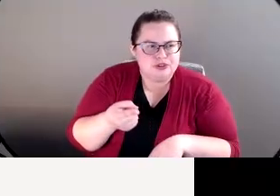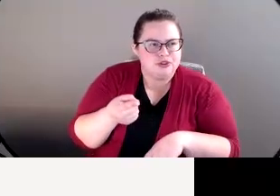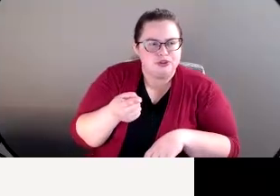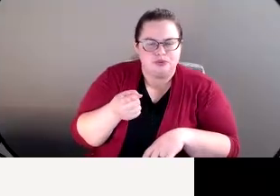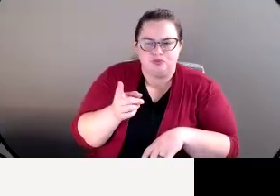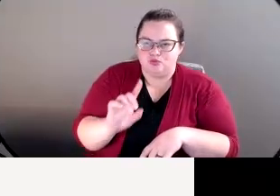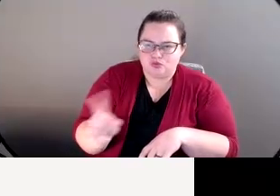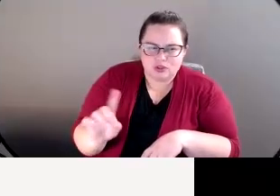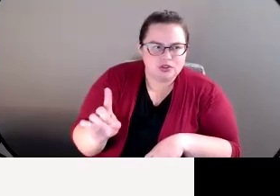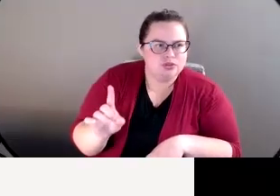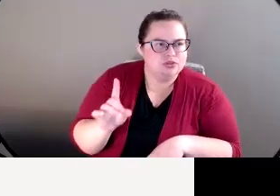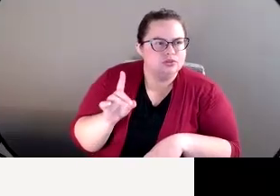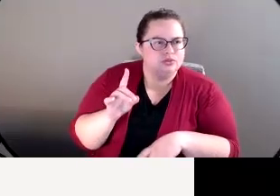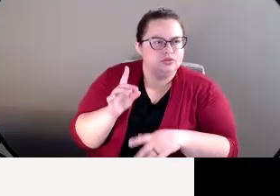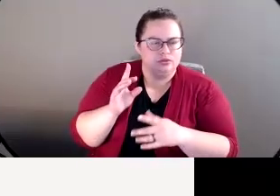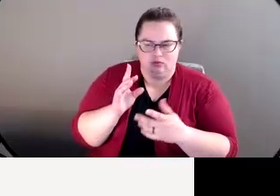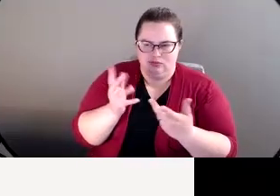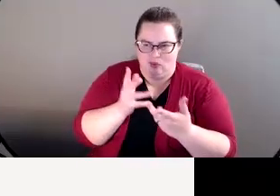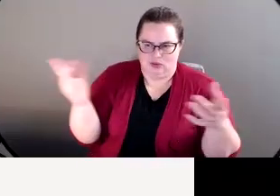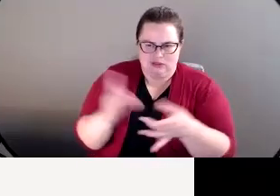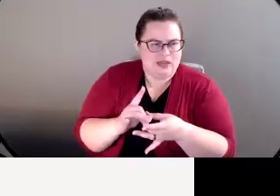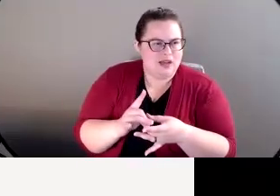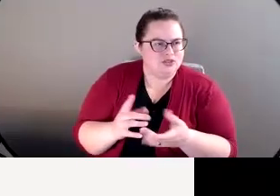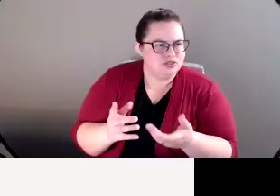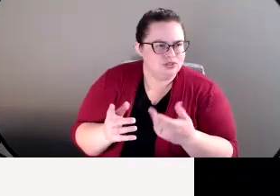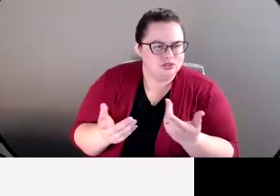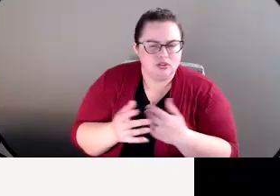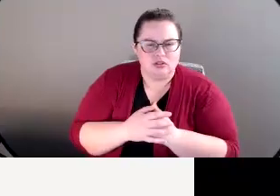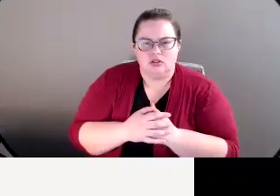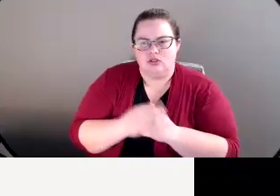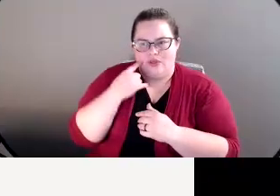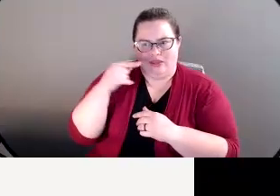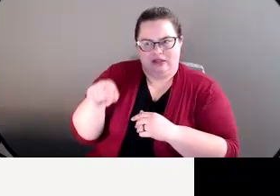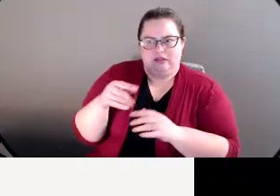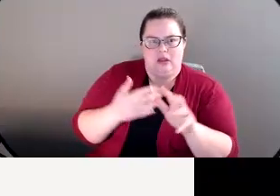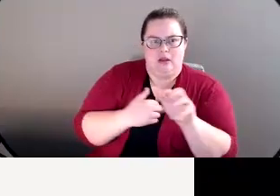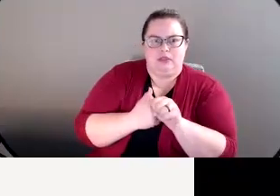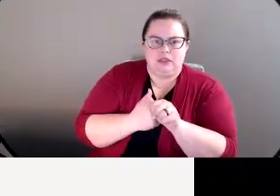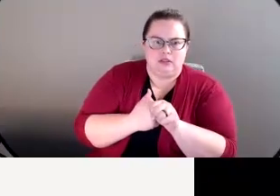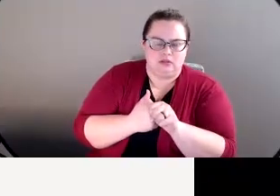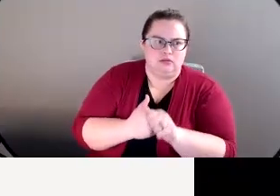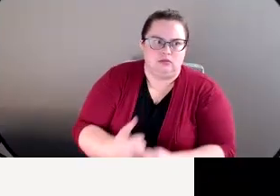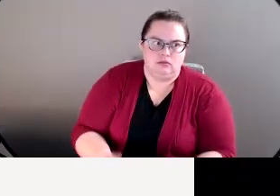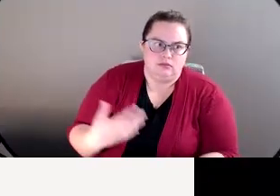or what it was attached to or anything like that. So I think this update is very much overdue.